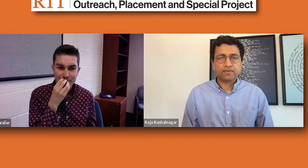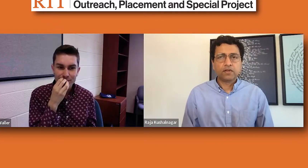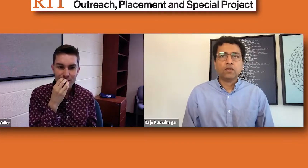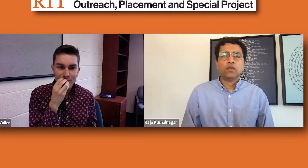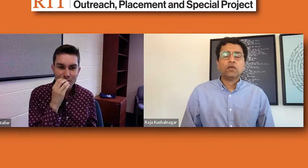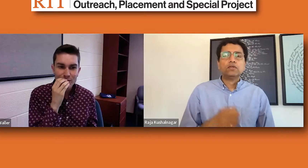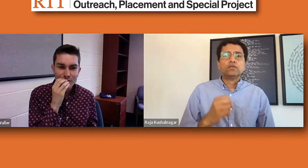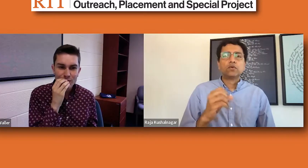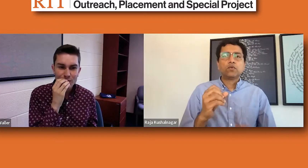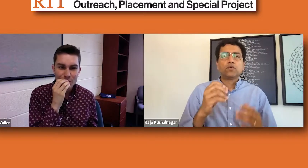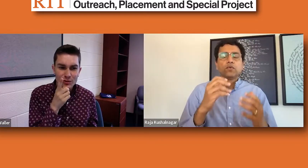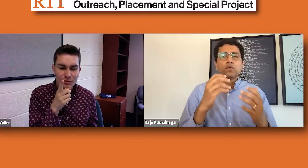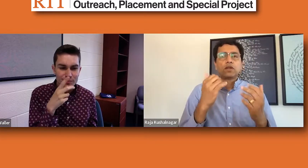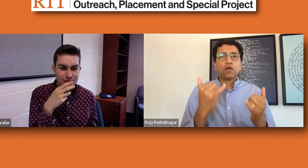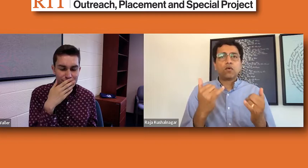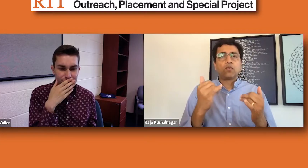please?